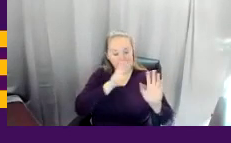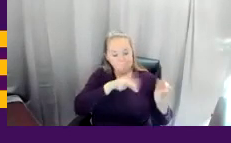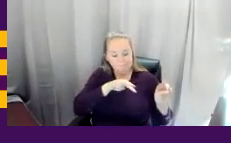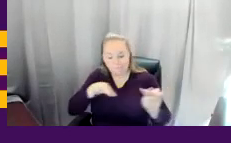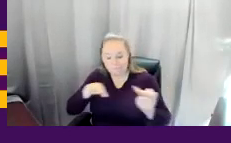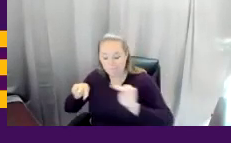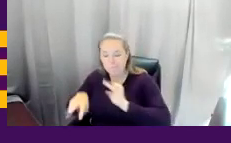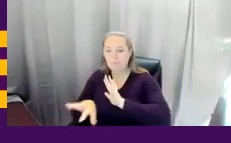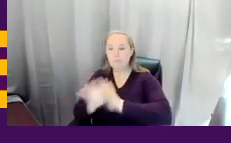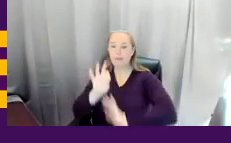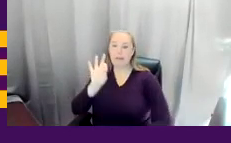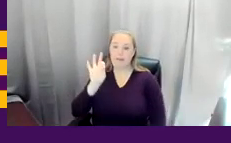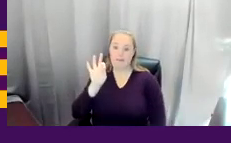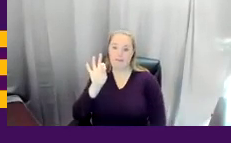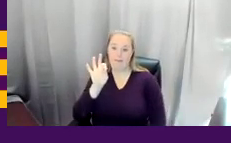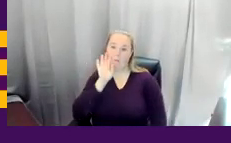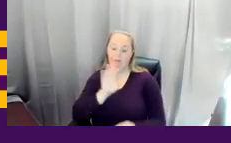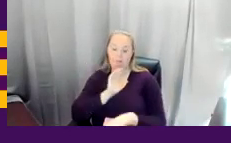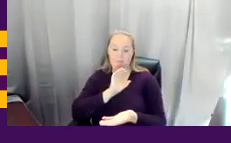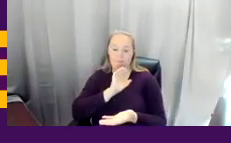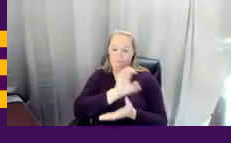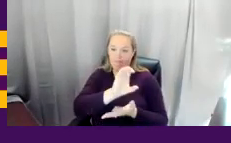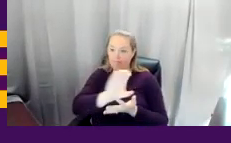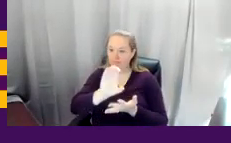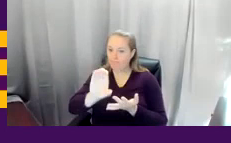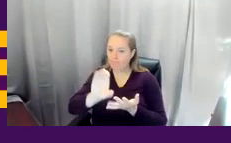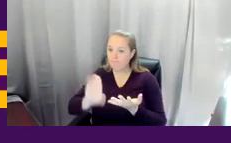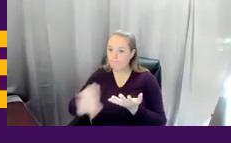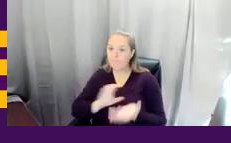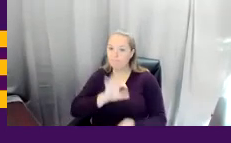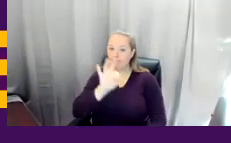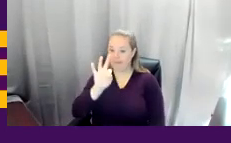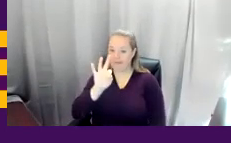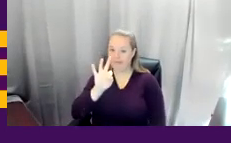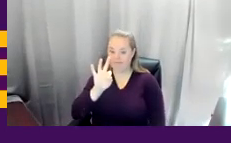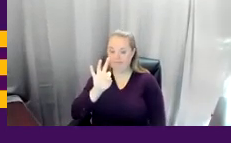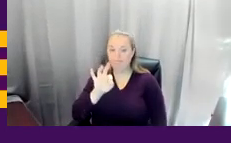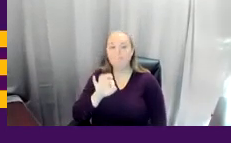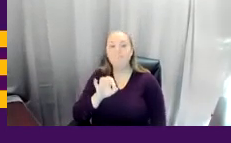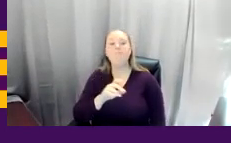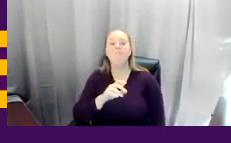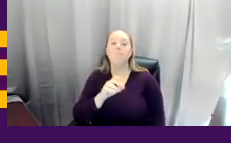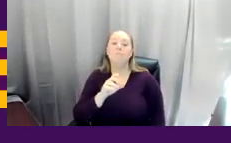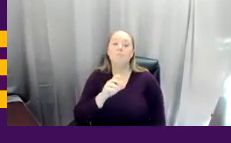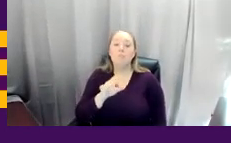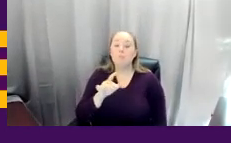CLOSES AND THE APPLICATIONS HAVE BEEN SUBMITTED WILL BE TO FUND